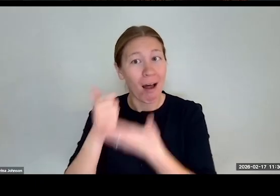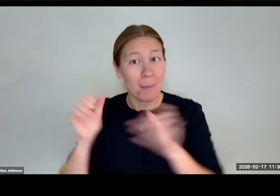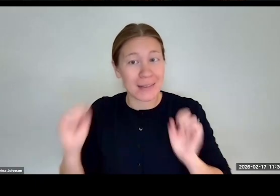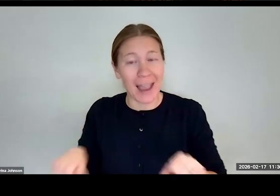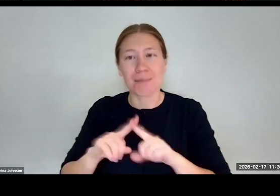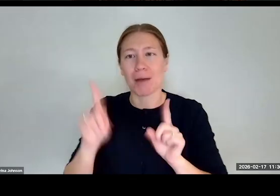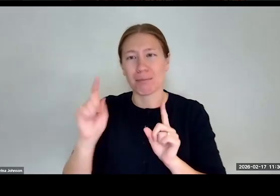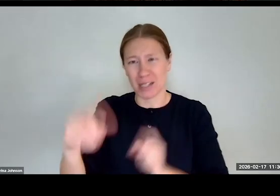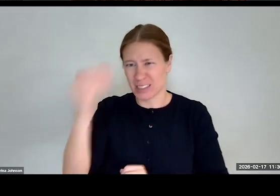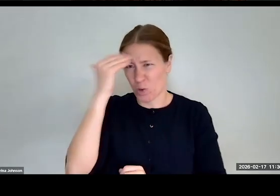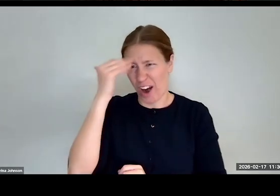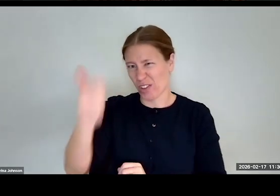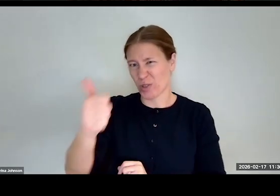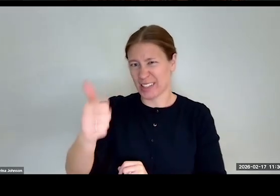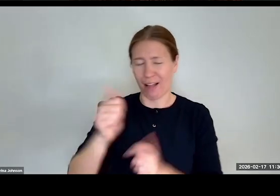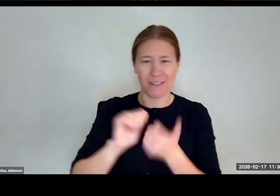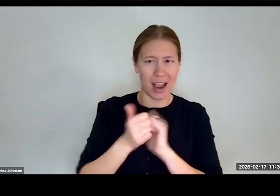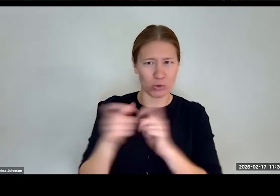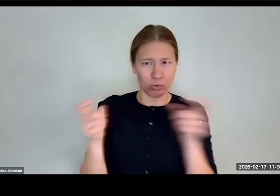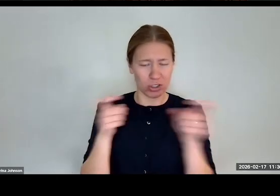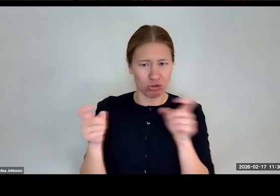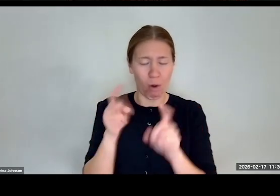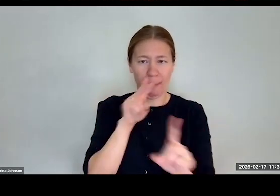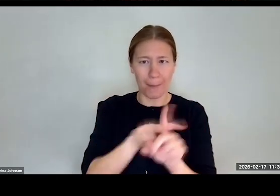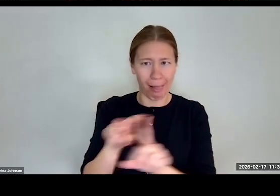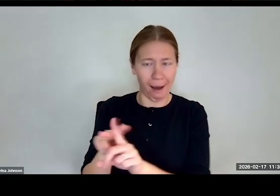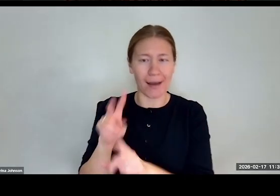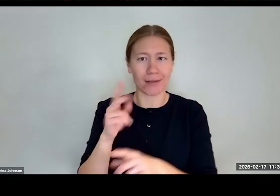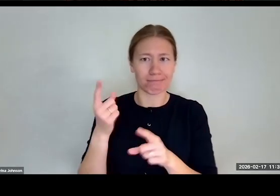that you need for your accessible slides and be applying those proactively.